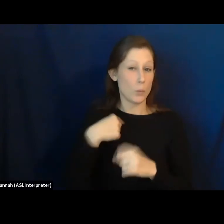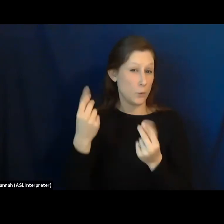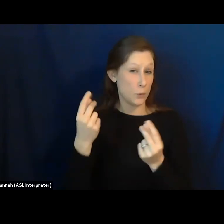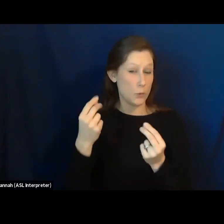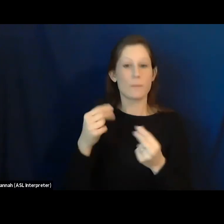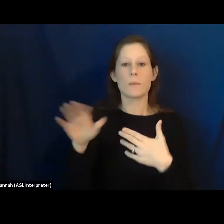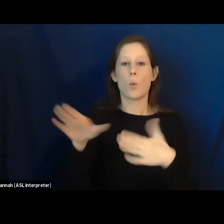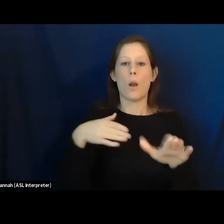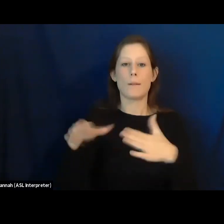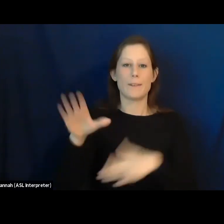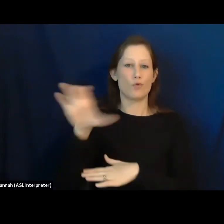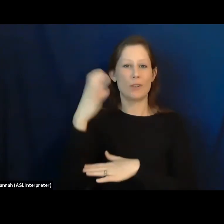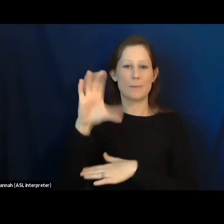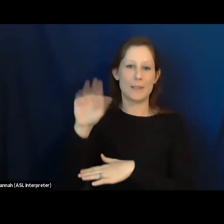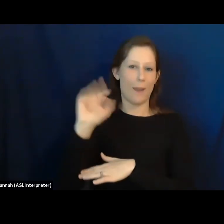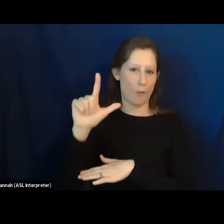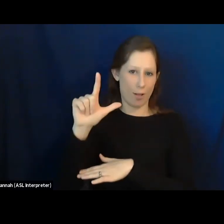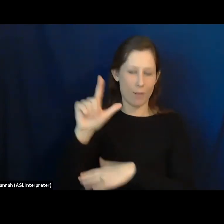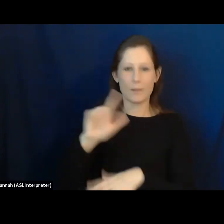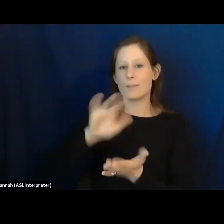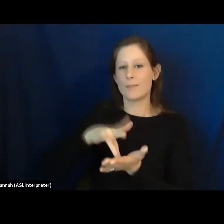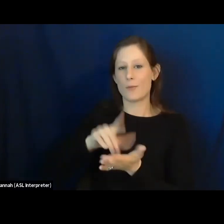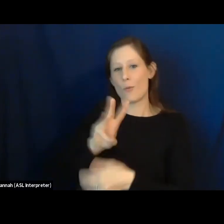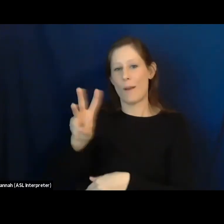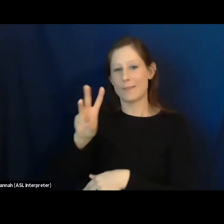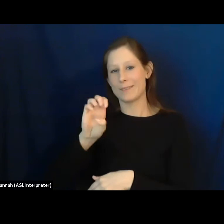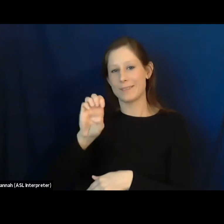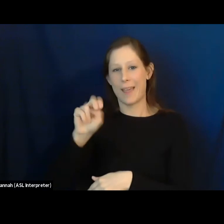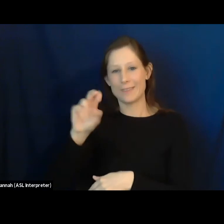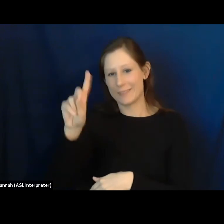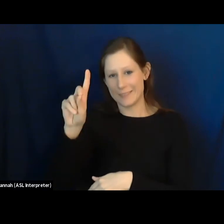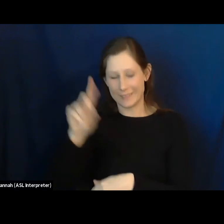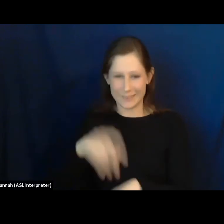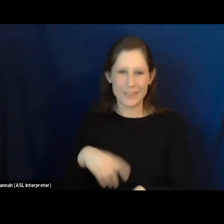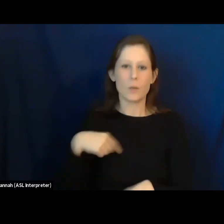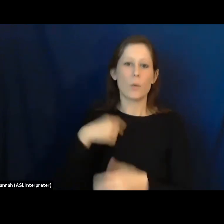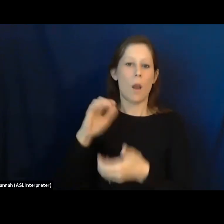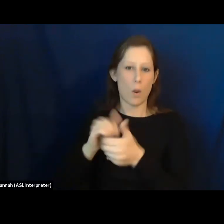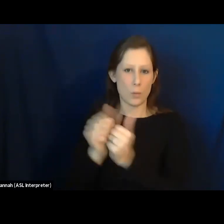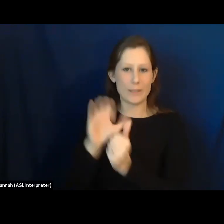Carol in the Central West end. We partnered with the Central West CID, PaintedBlack again